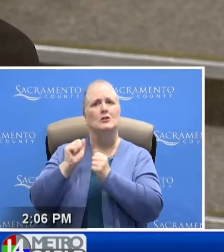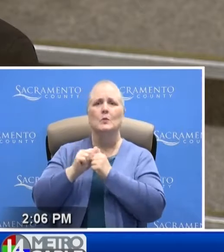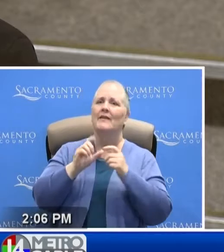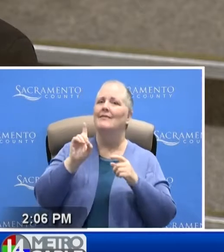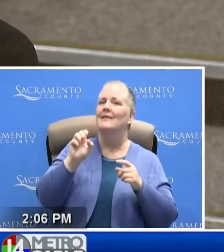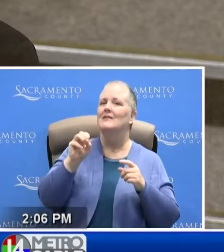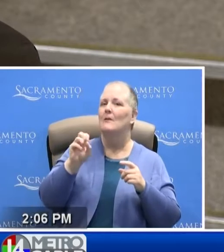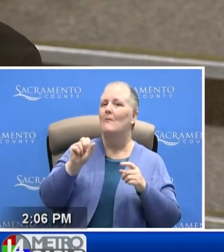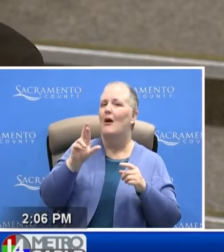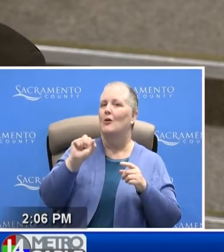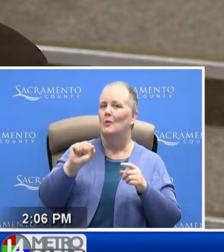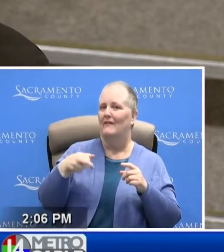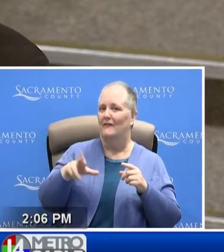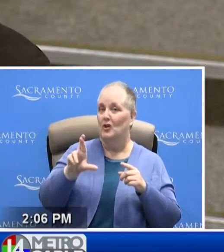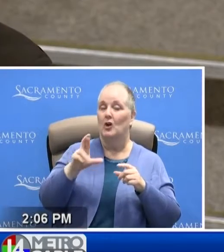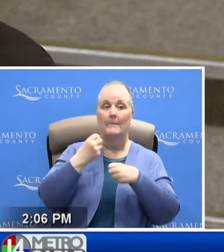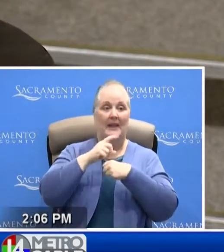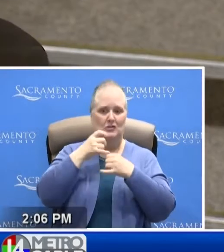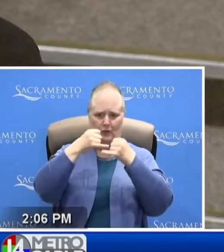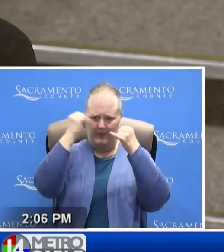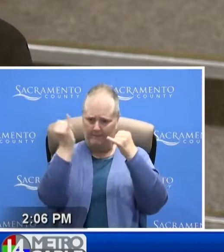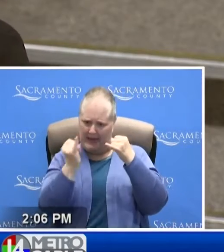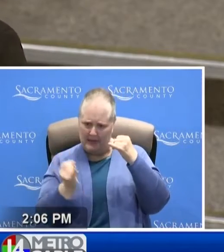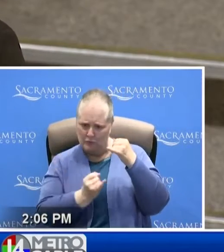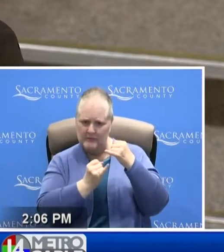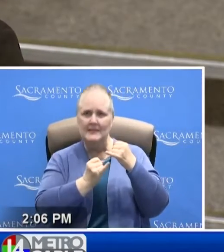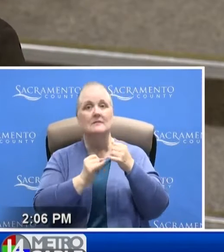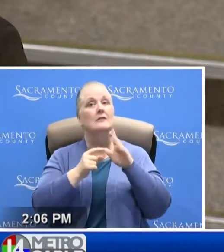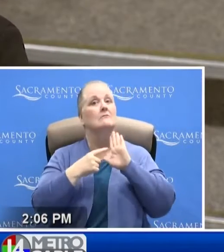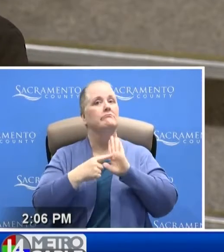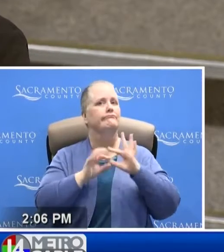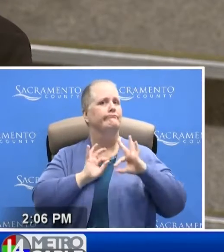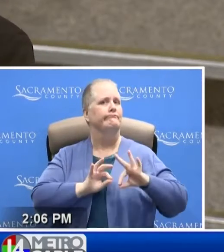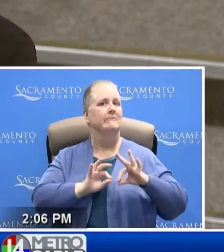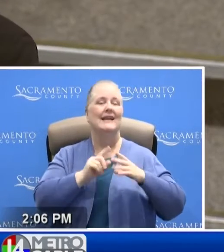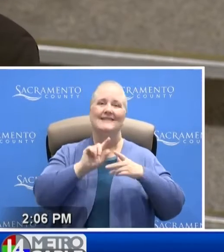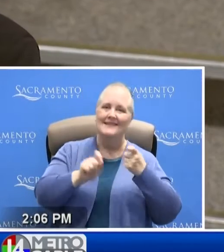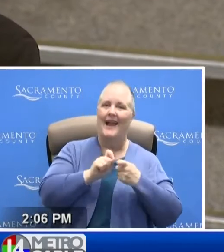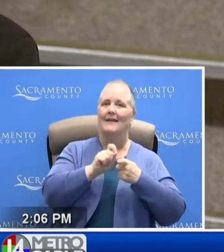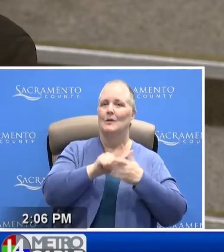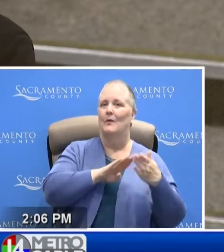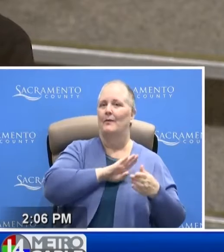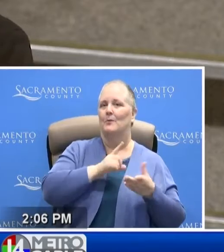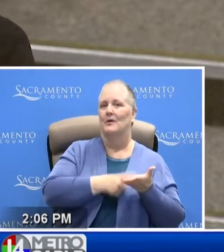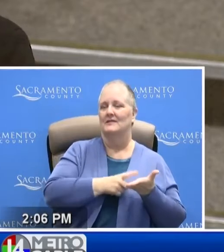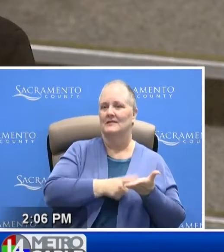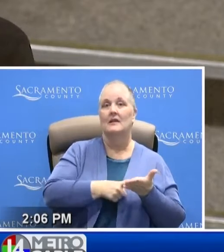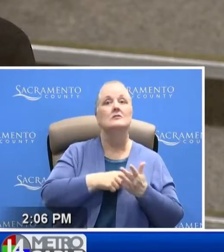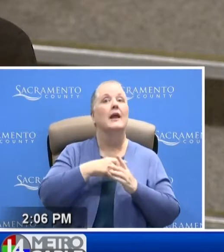boundaries, ensuring that the boundaries reflected the board's discussion and to address Smith's coding of census blocks to avoid